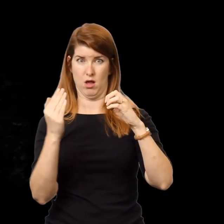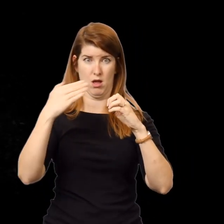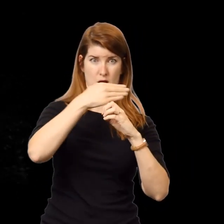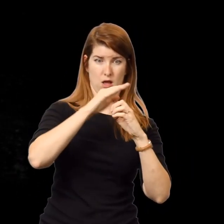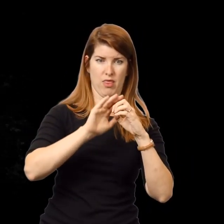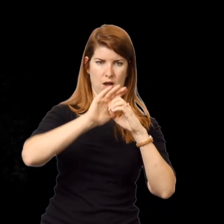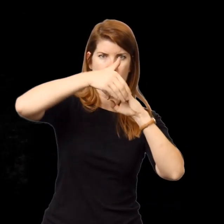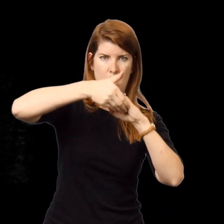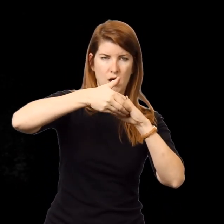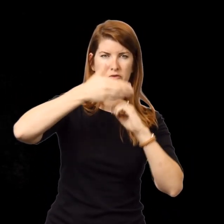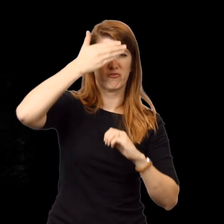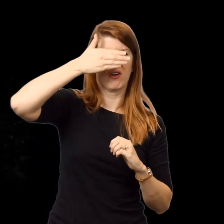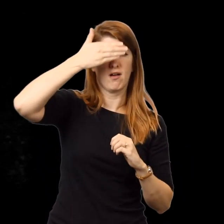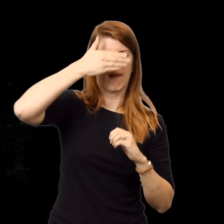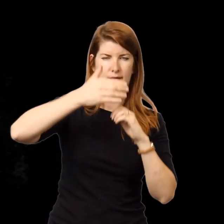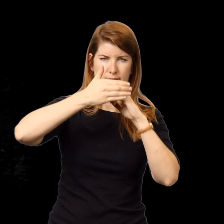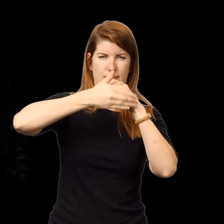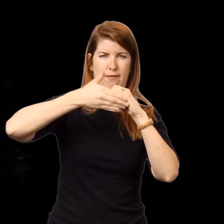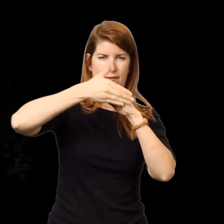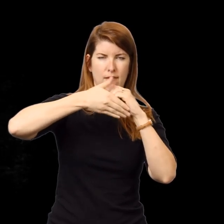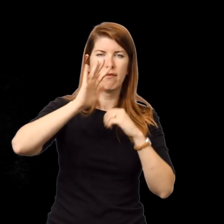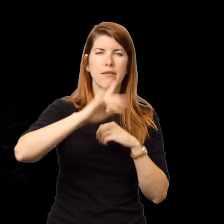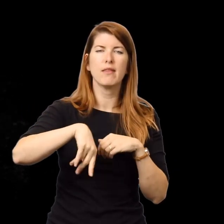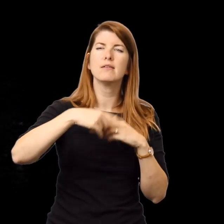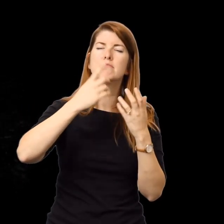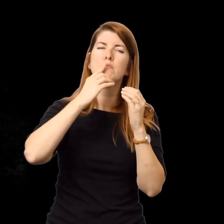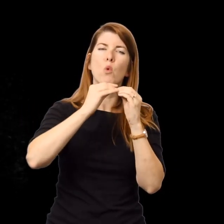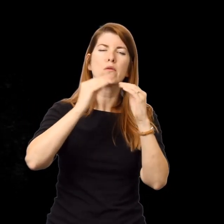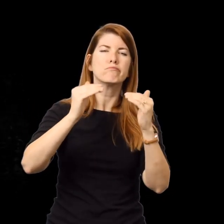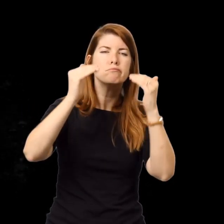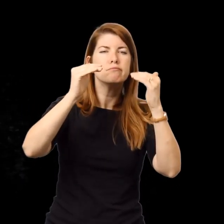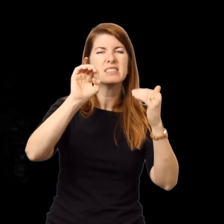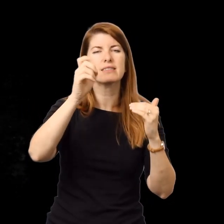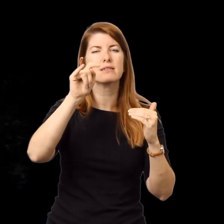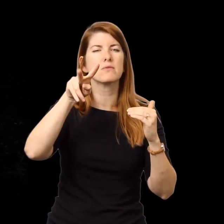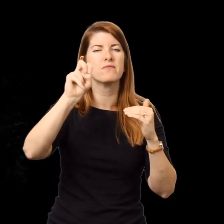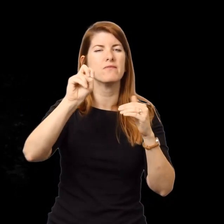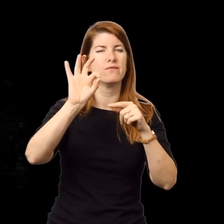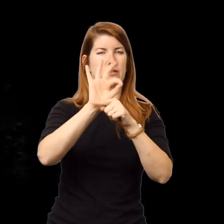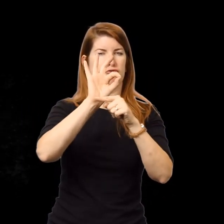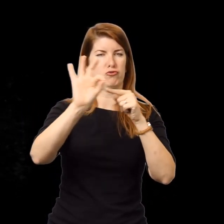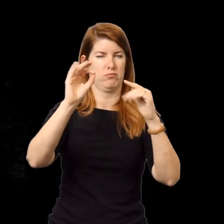And then it moves to the frontal lobe, which is all the executive functions, the higher brain functions.